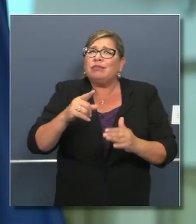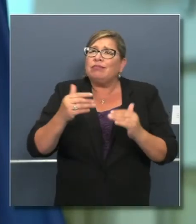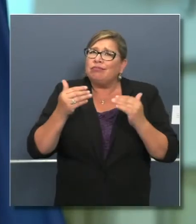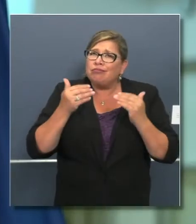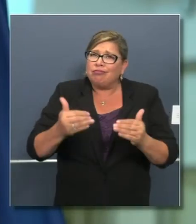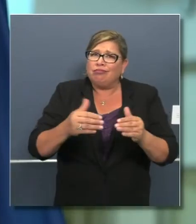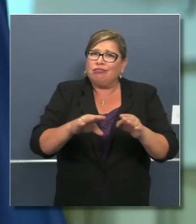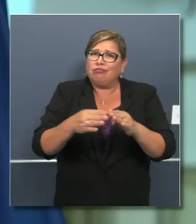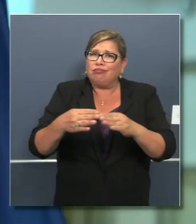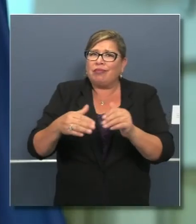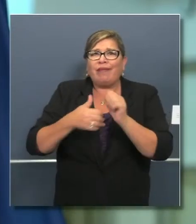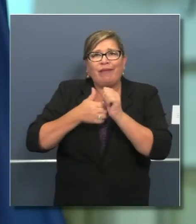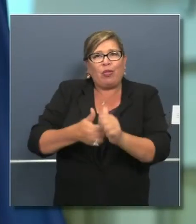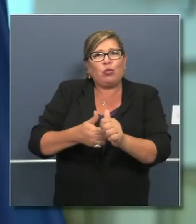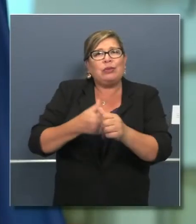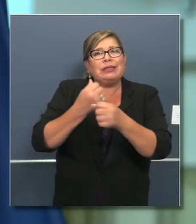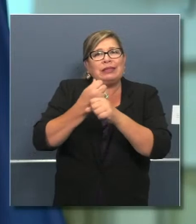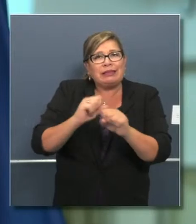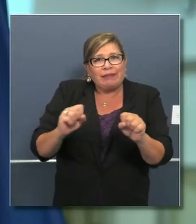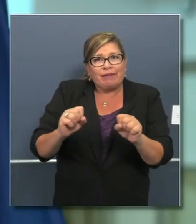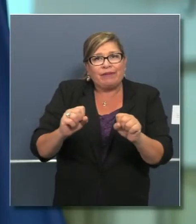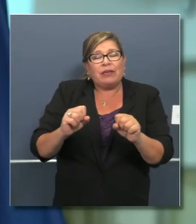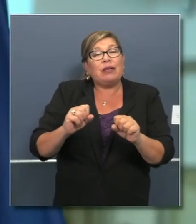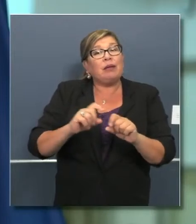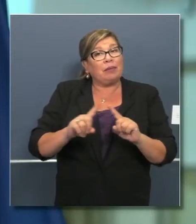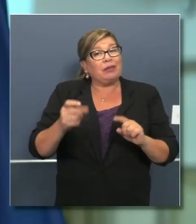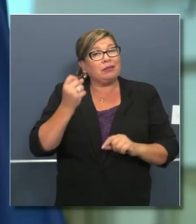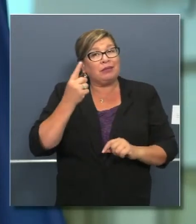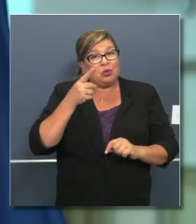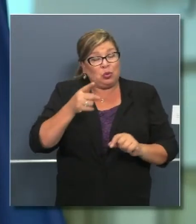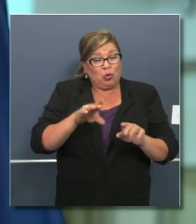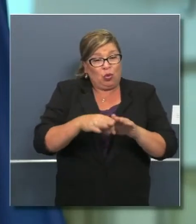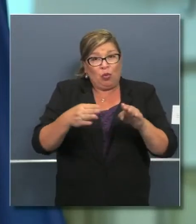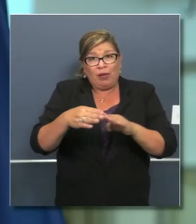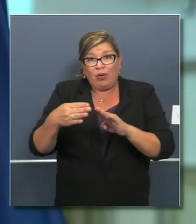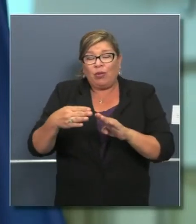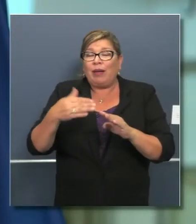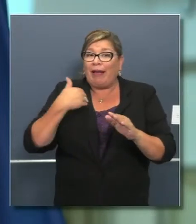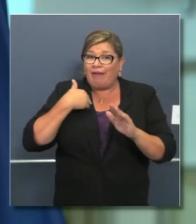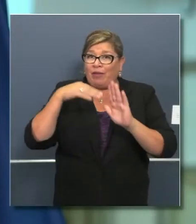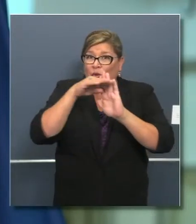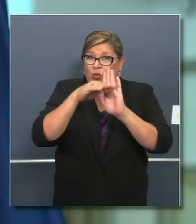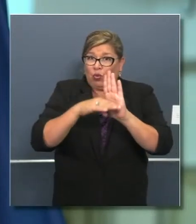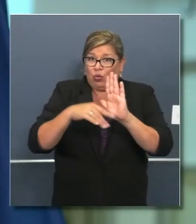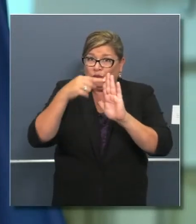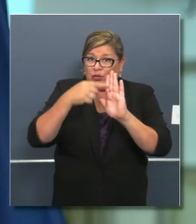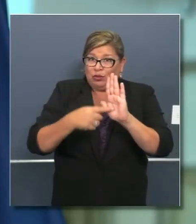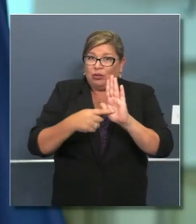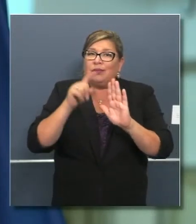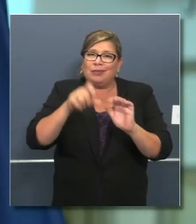now we need a little bit more accountability and so we'll enforce that financially we can